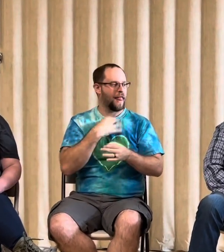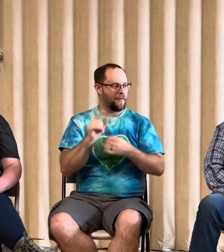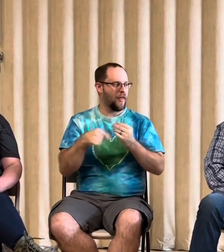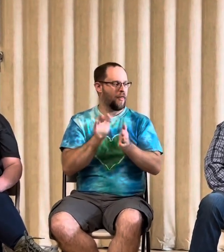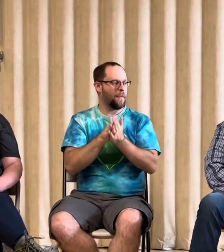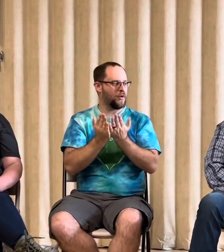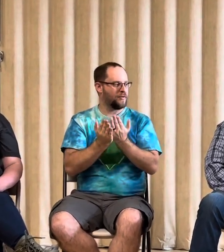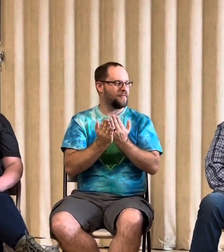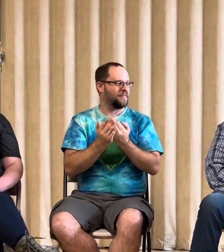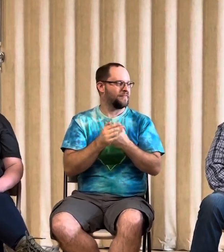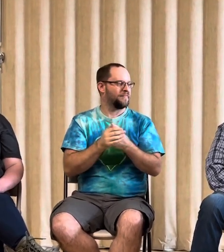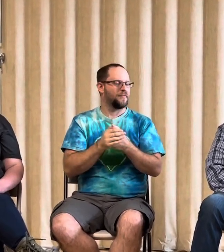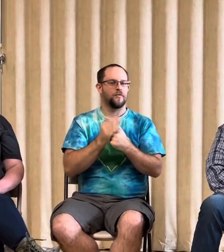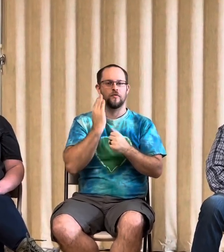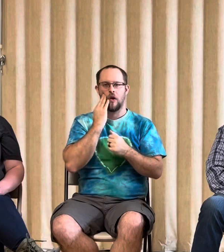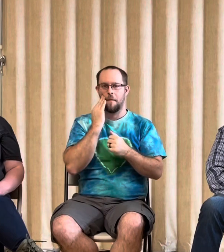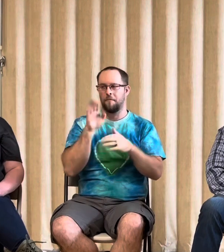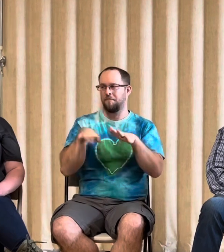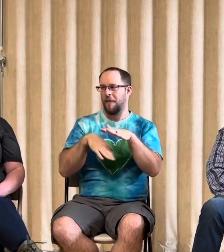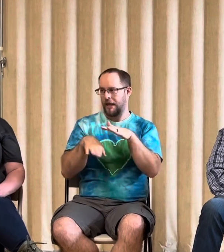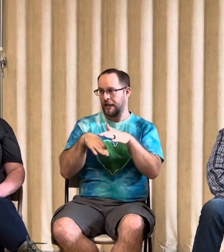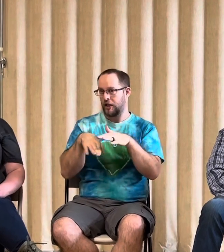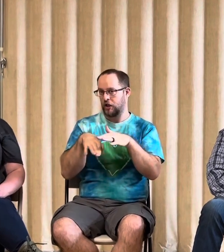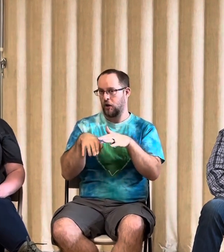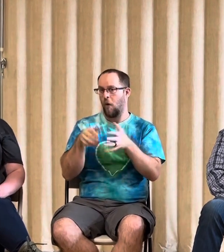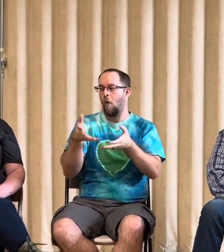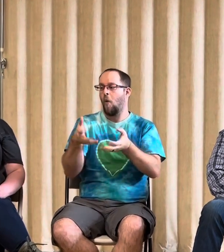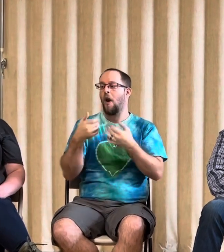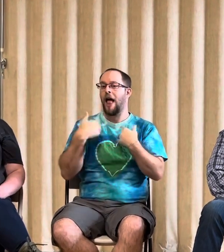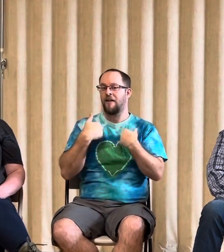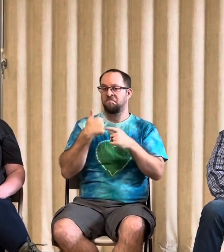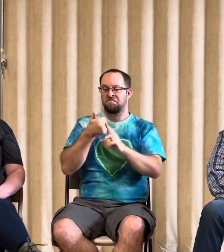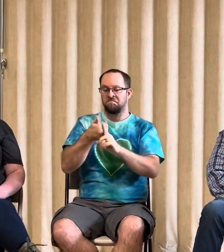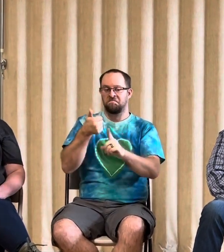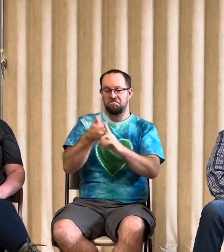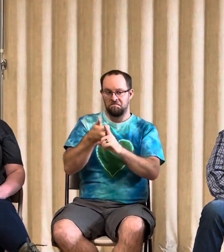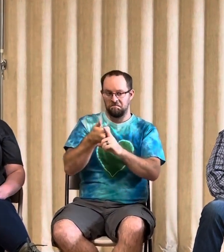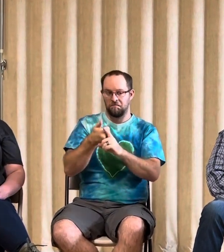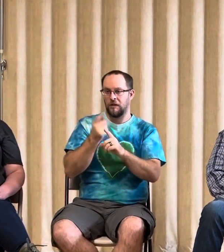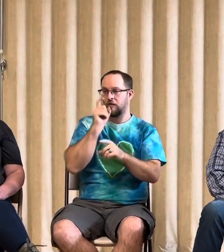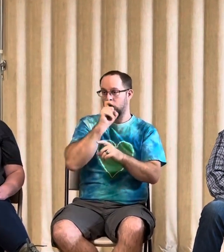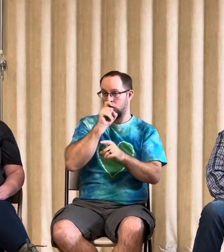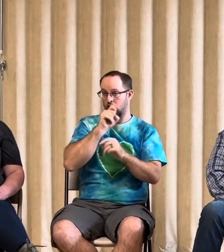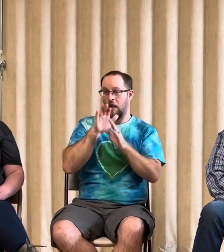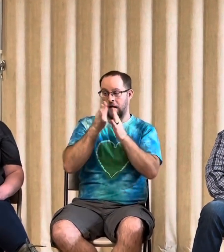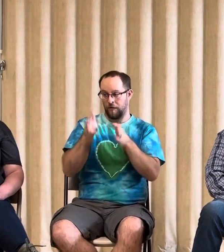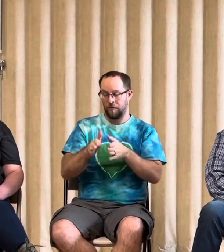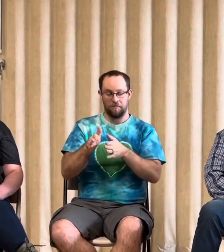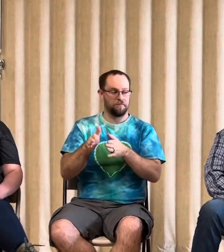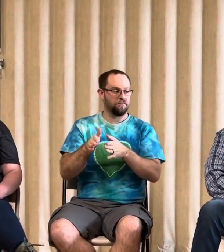how, you know, they basically, he wanted to have his own dollhouse. And he didn't get